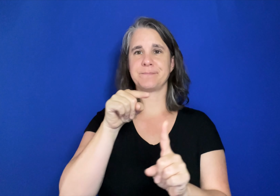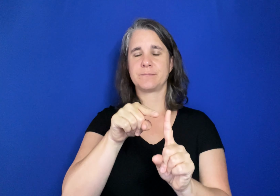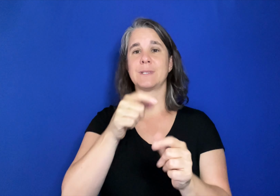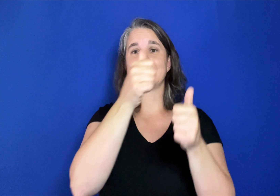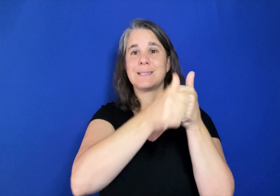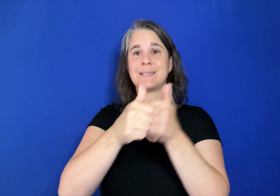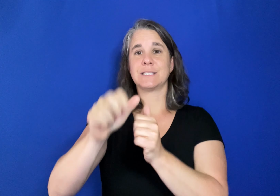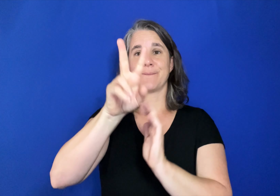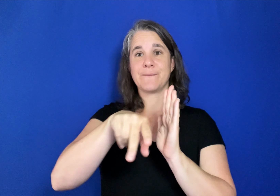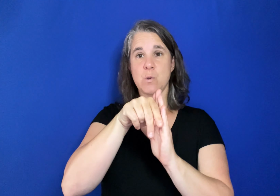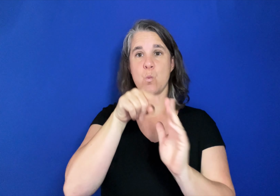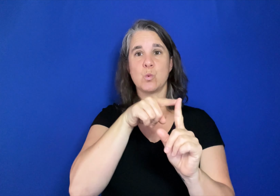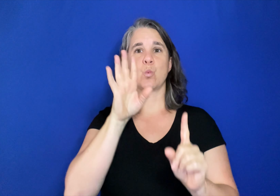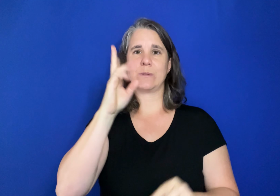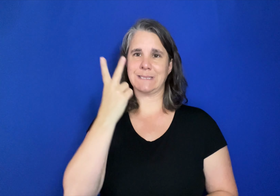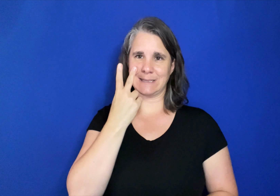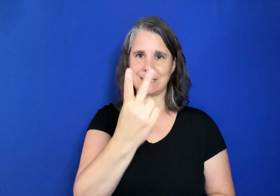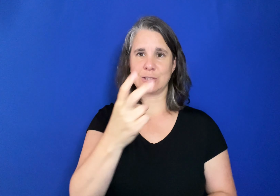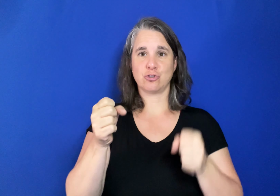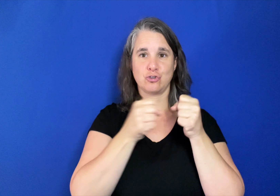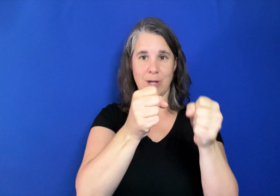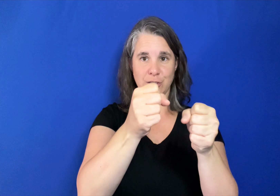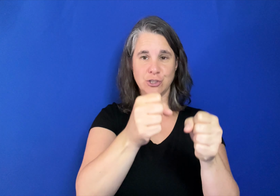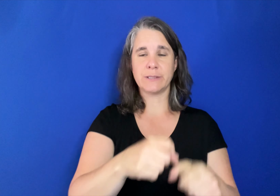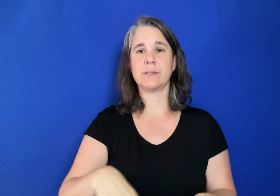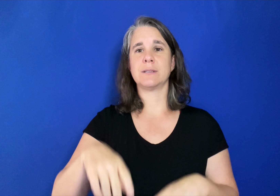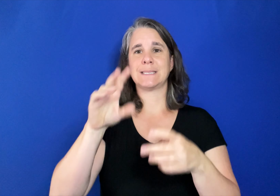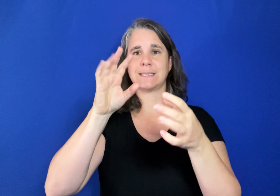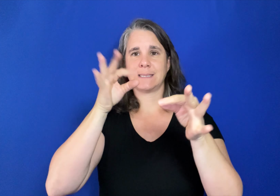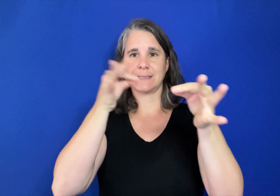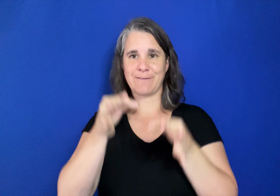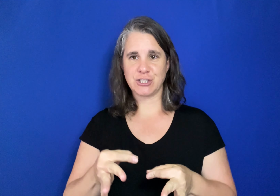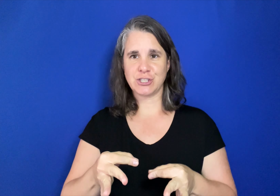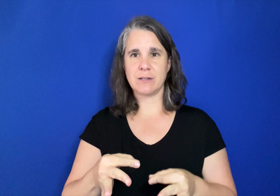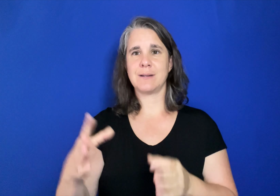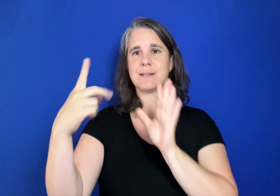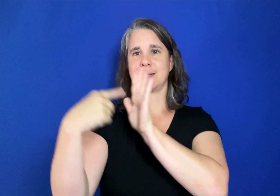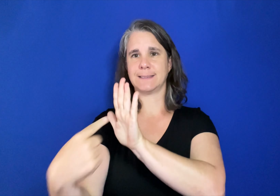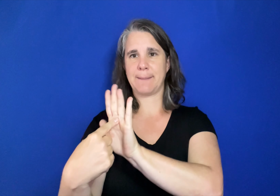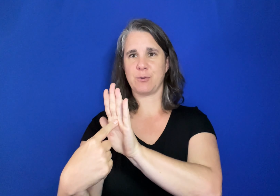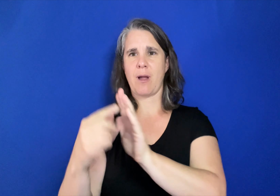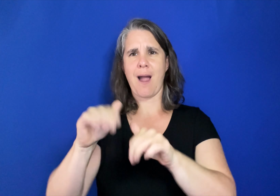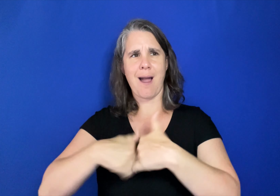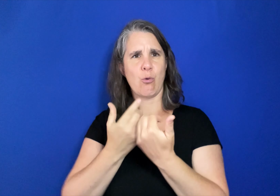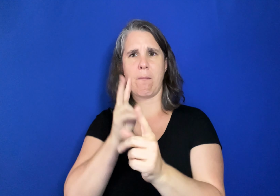In each video, you will see a definition of the strategy and how to